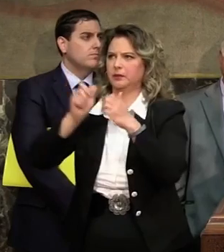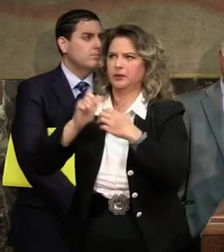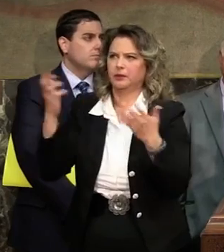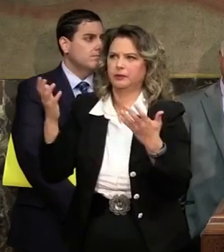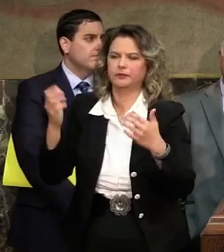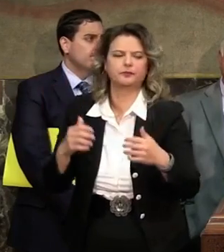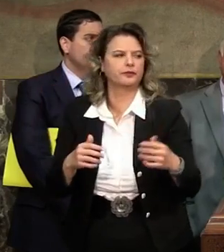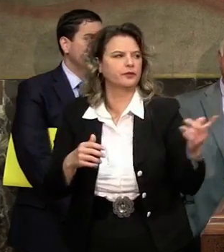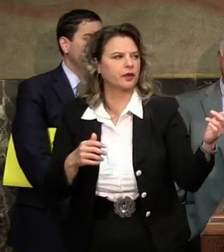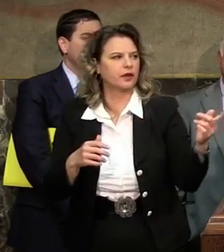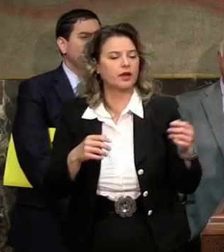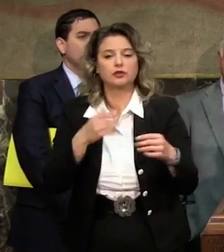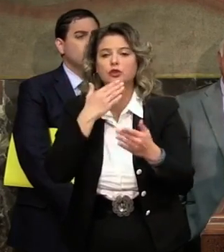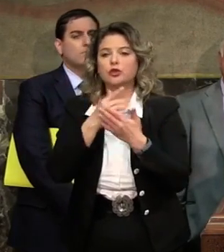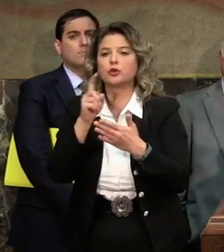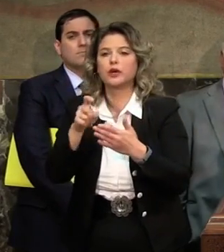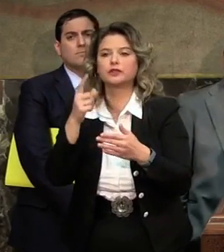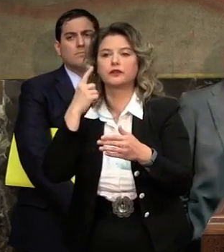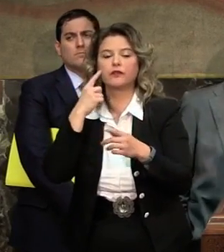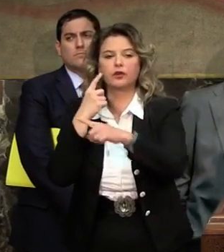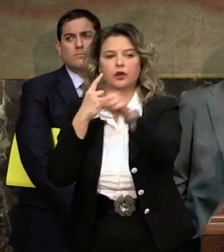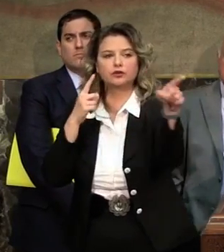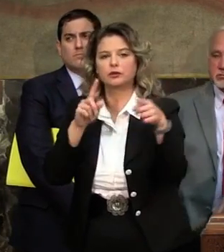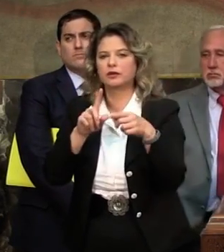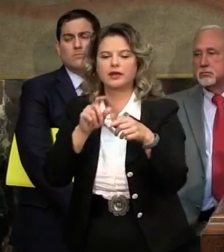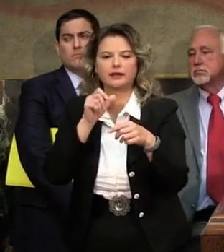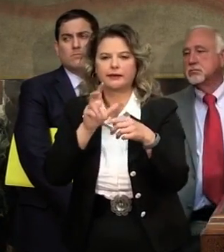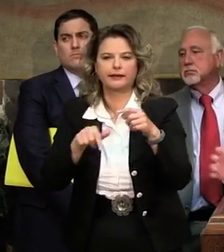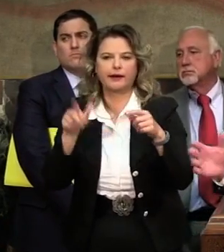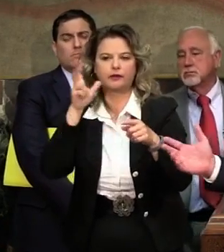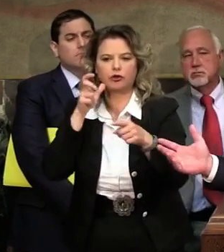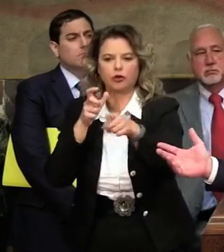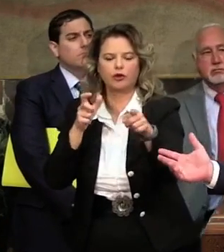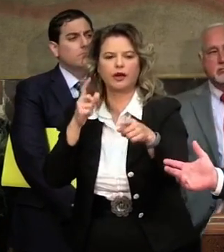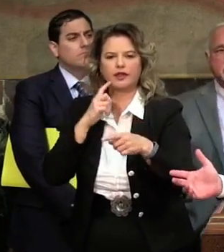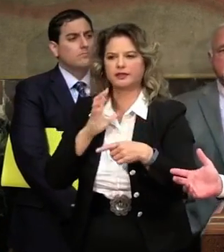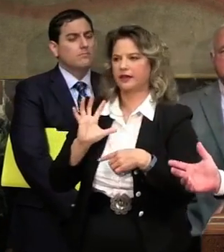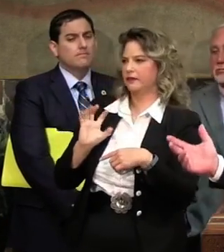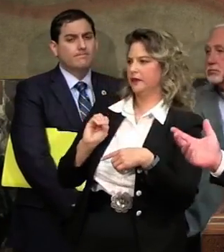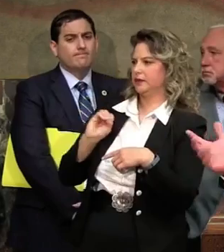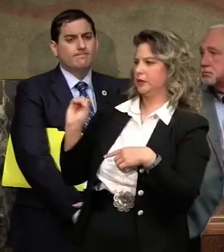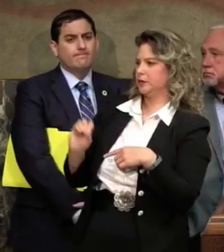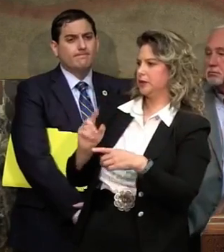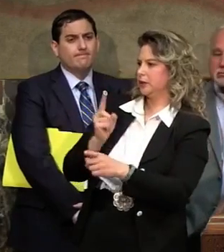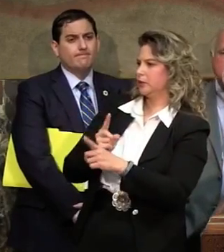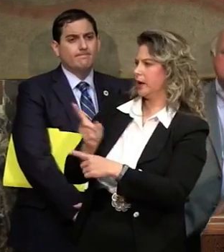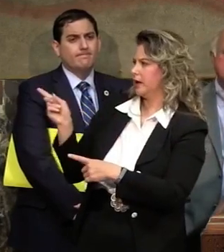you didn't hear it she's asking about the the fact that I think it's fifty percent is that right of our state